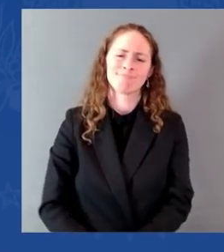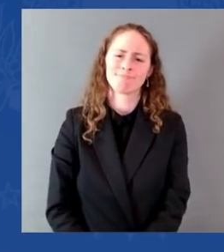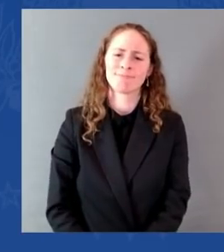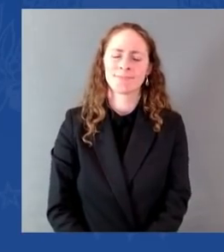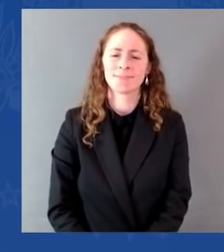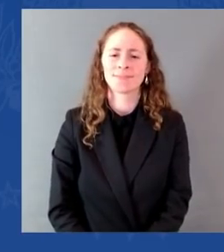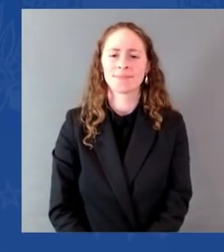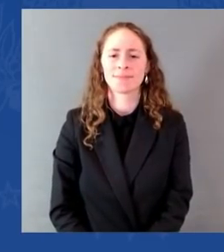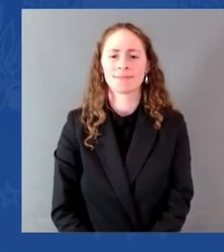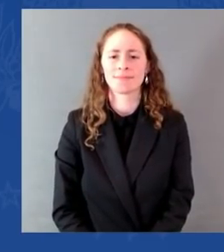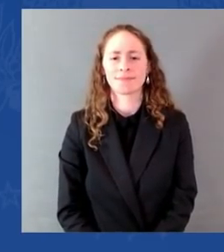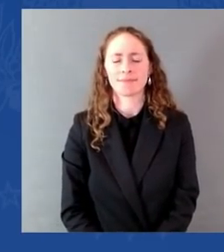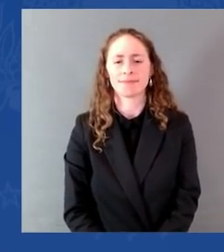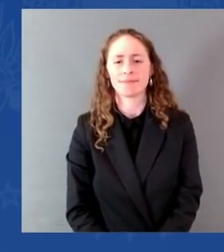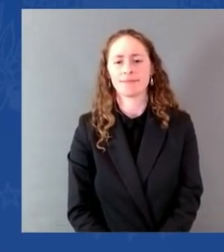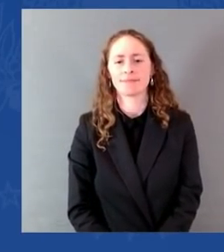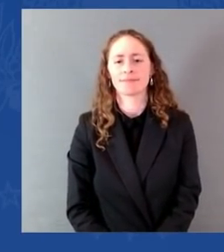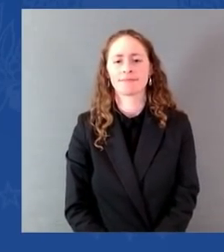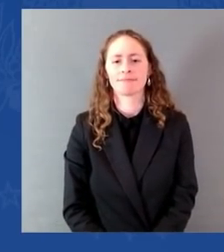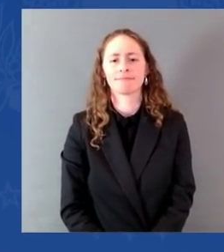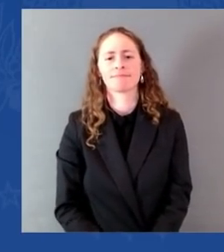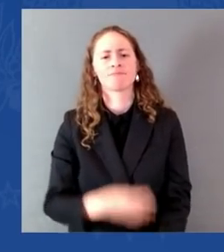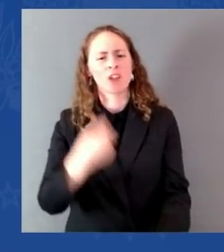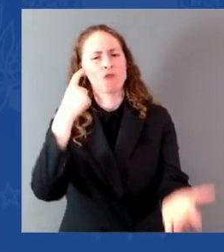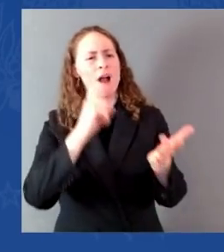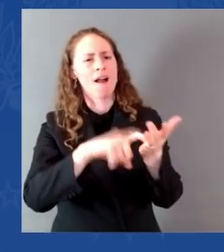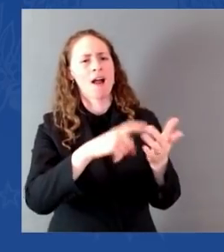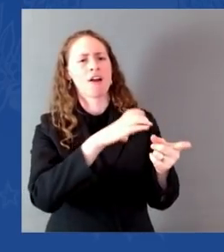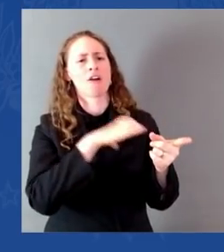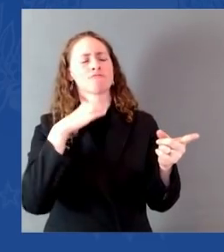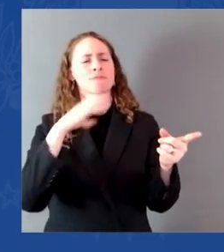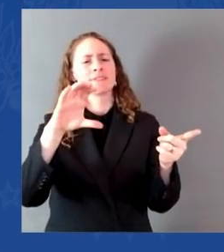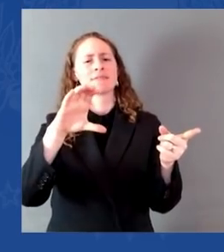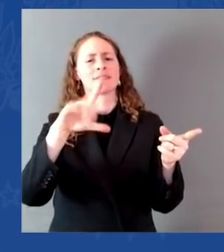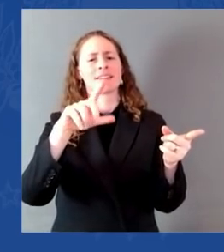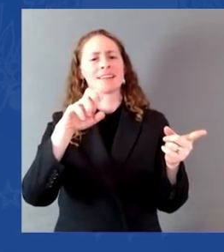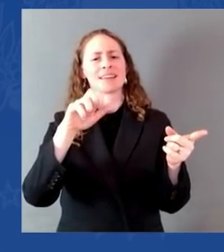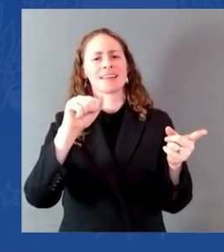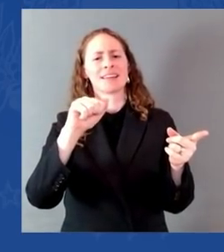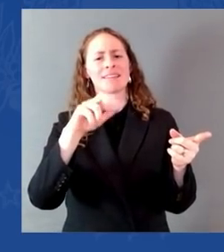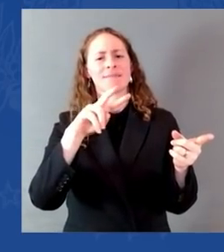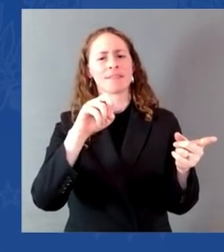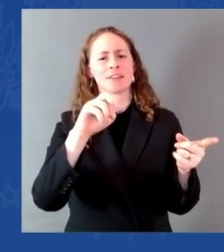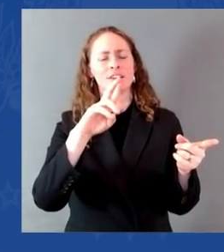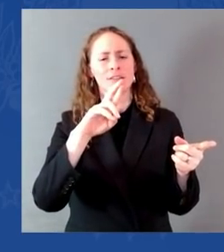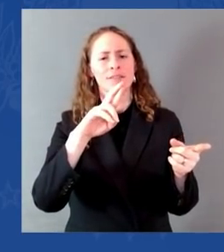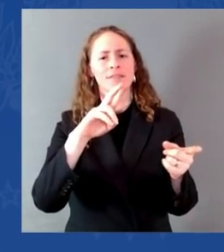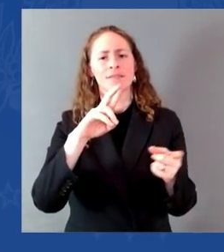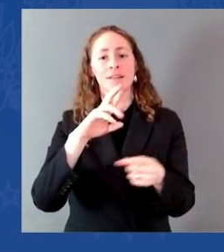Before he was both of those things, he was a pastor. And he saw -- he saw a highway cut through the neighborhood